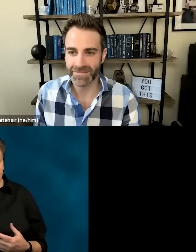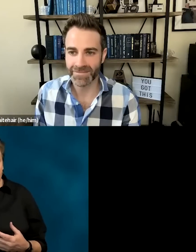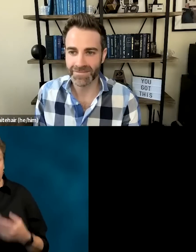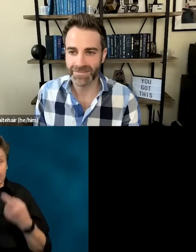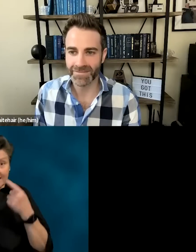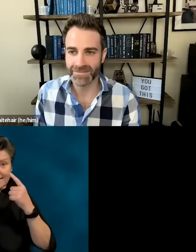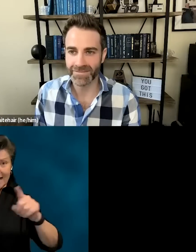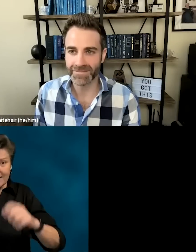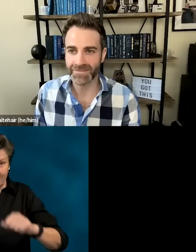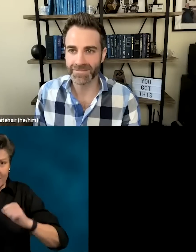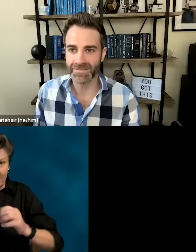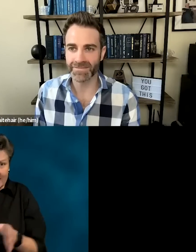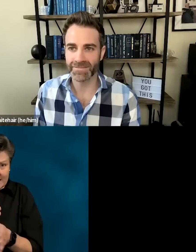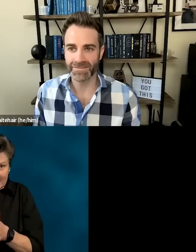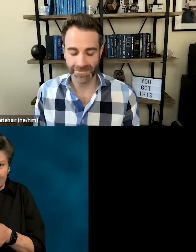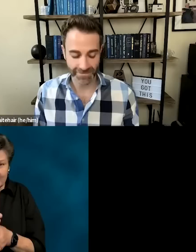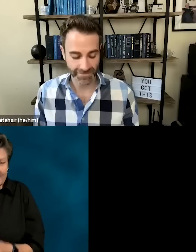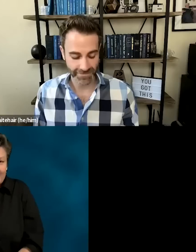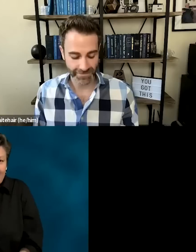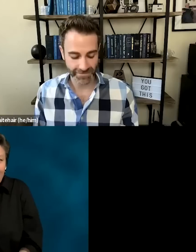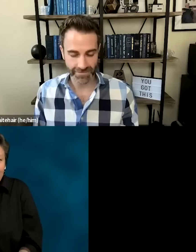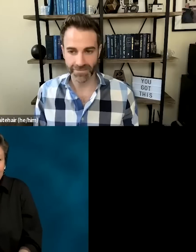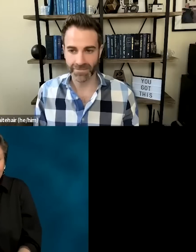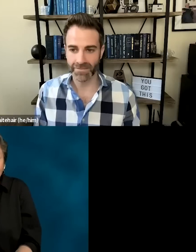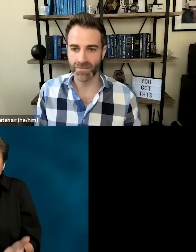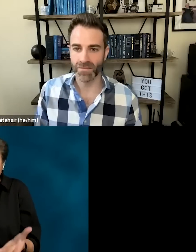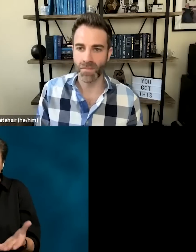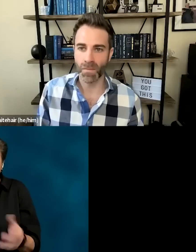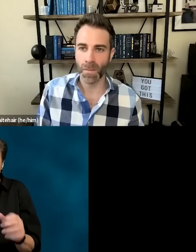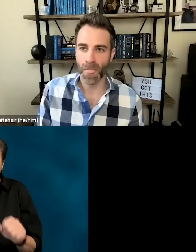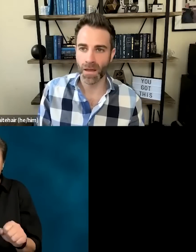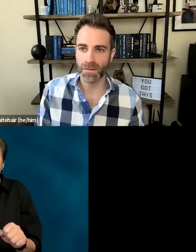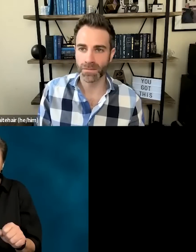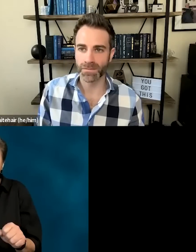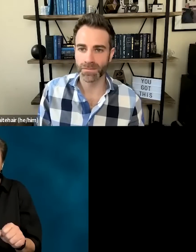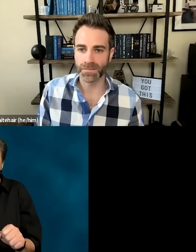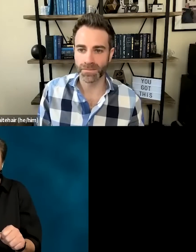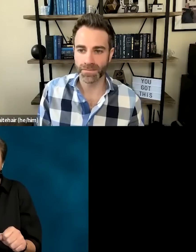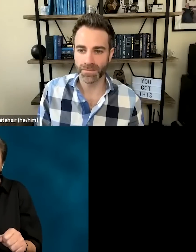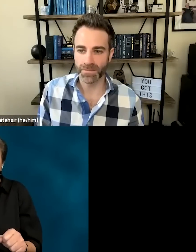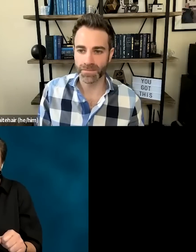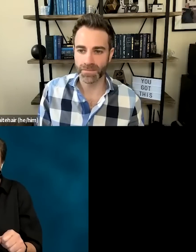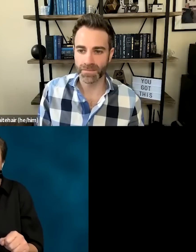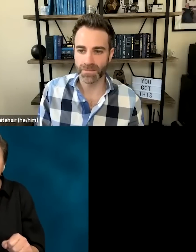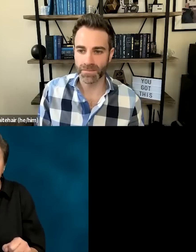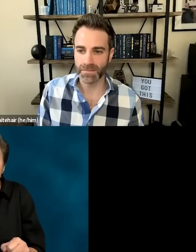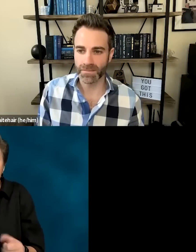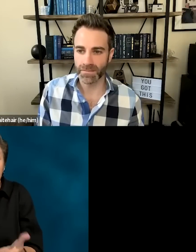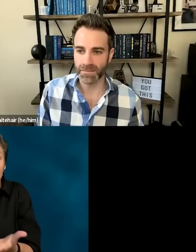comes down to just blind luck, being in the right place at the right time. But it takes work